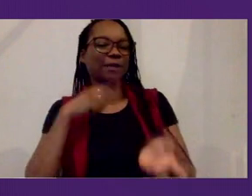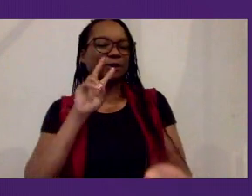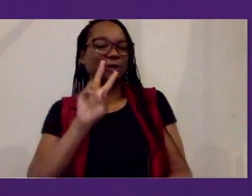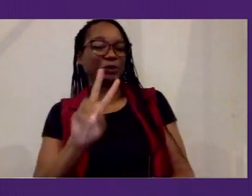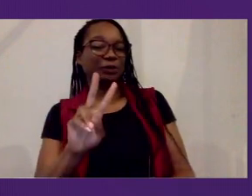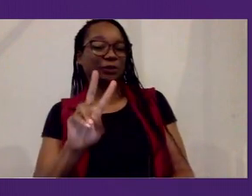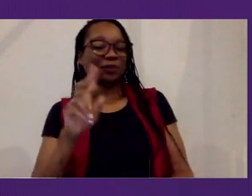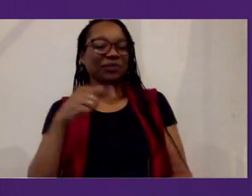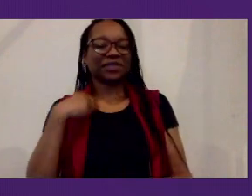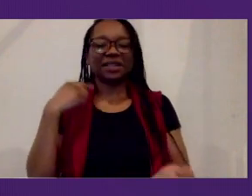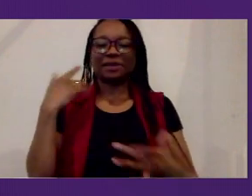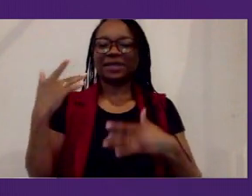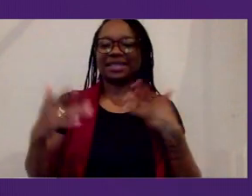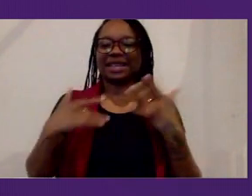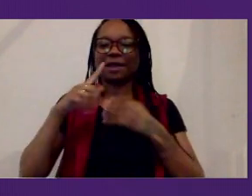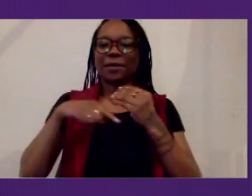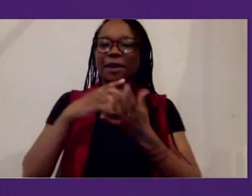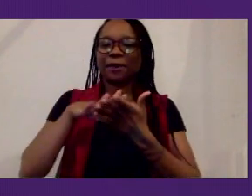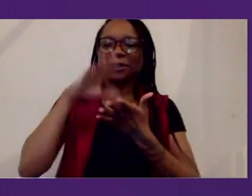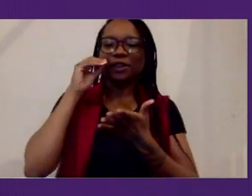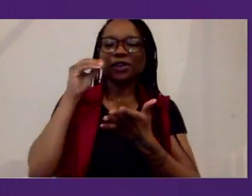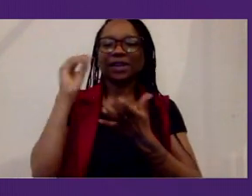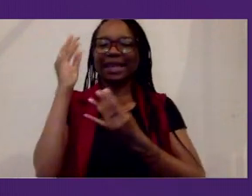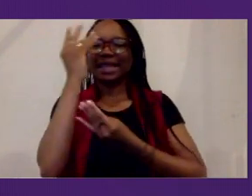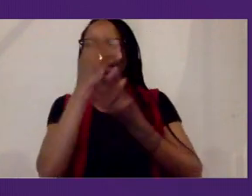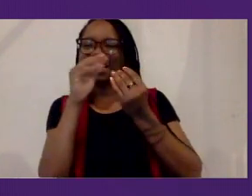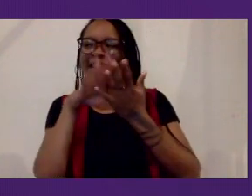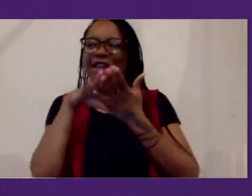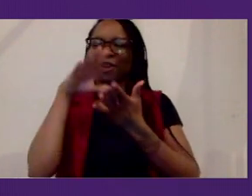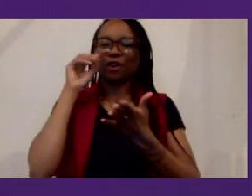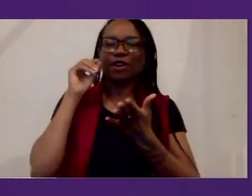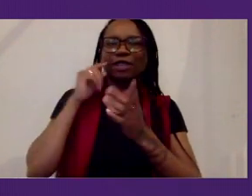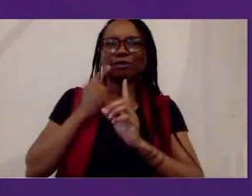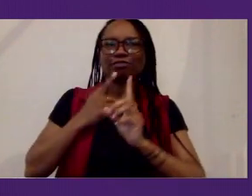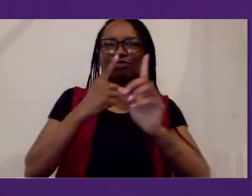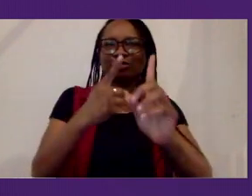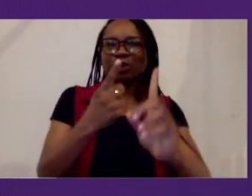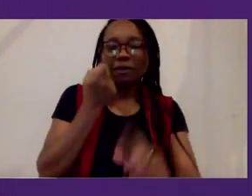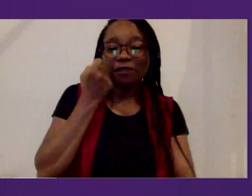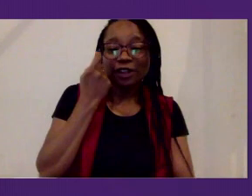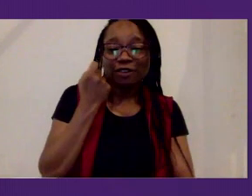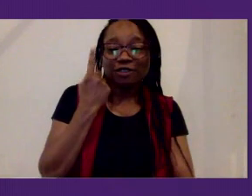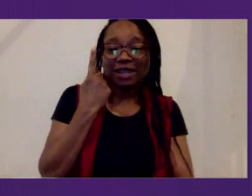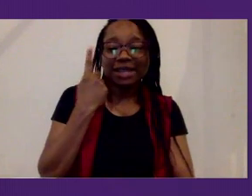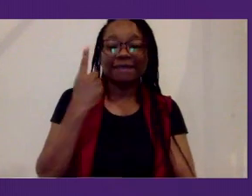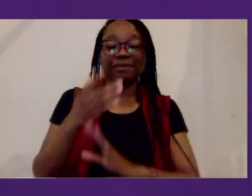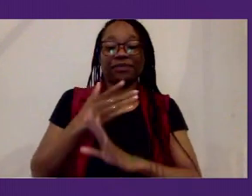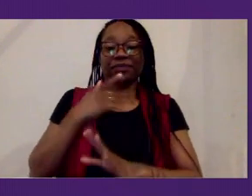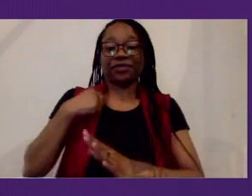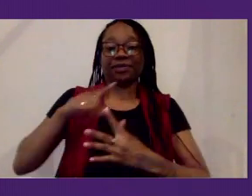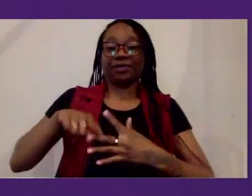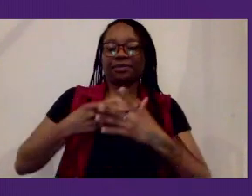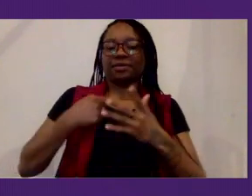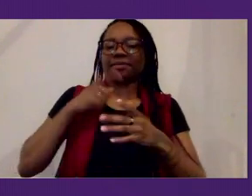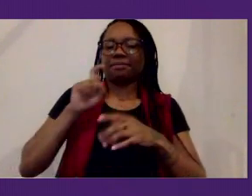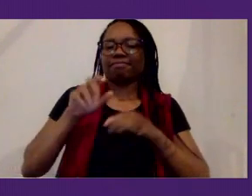on route to understanding. So, before I begin, I have to share the rationale for this exploration.